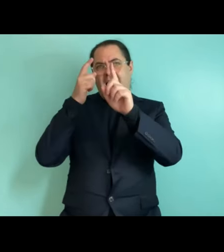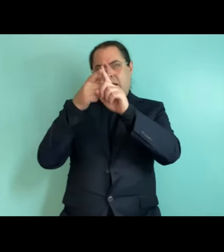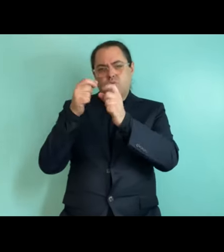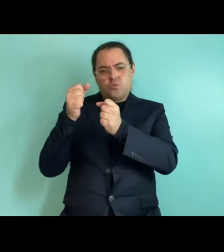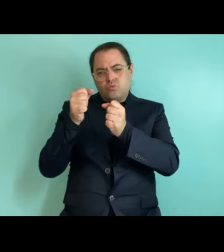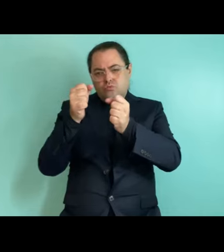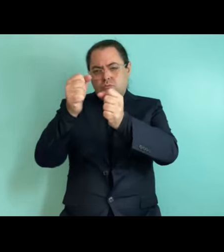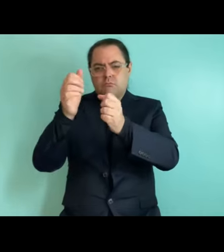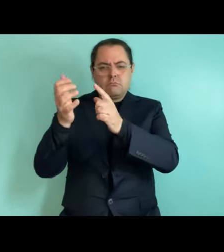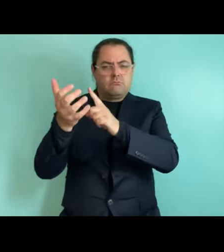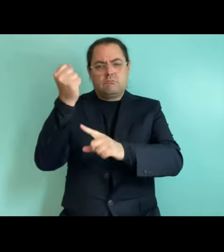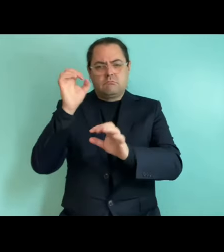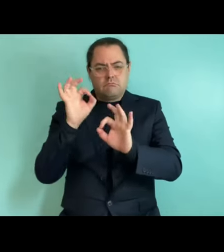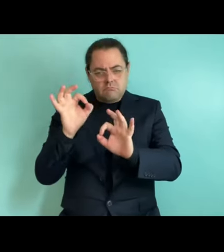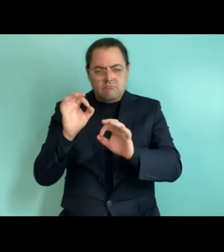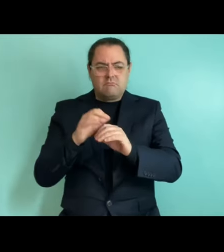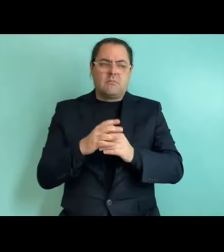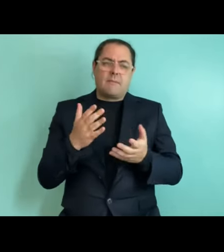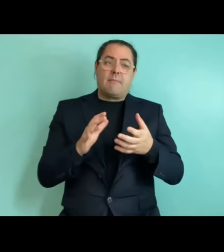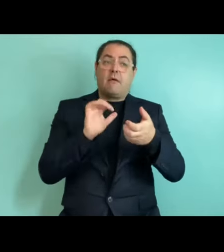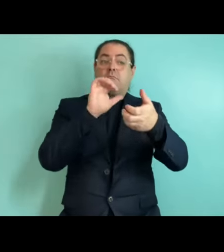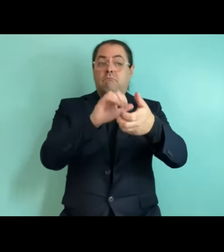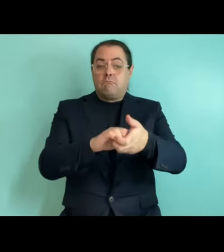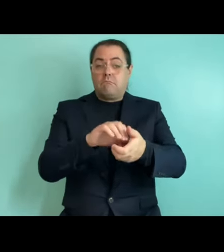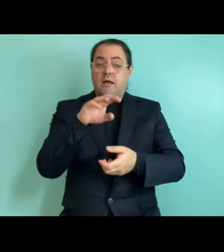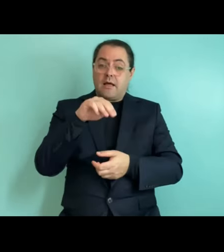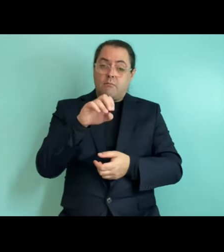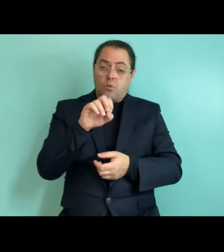in terms of memorandum of understanding and things like that.